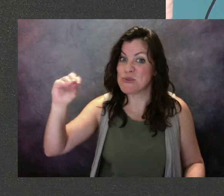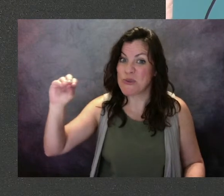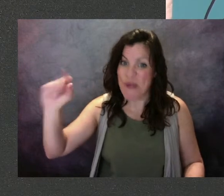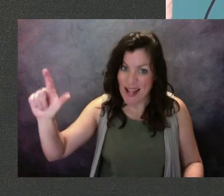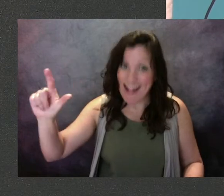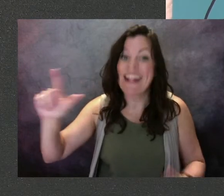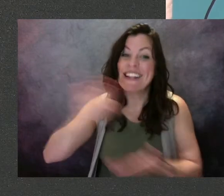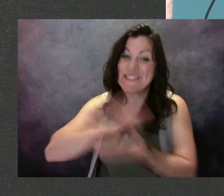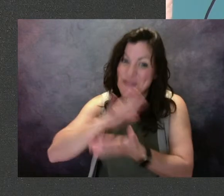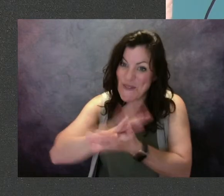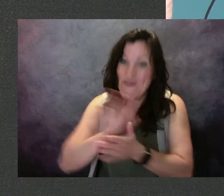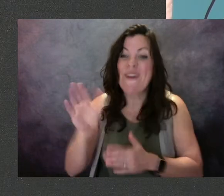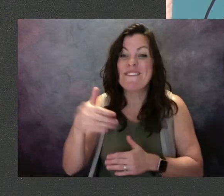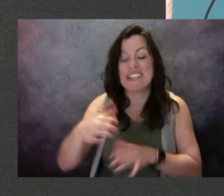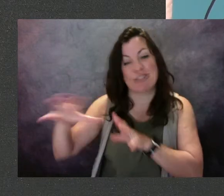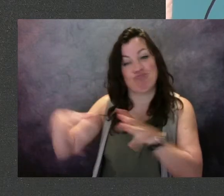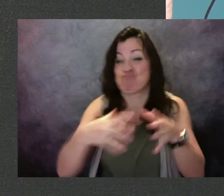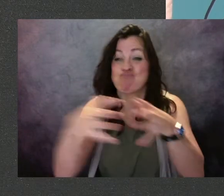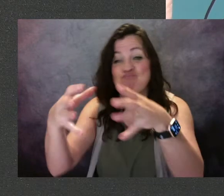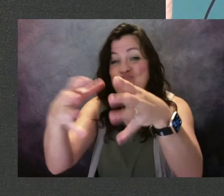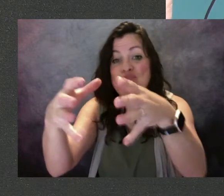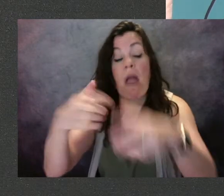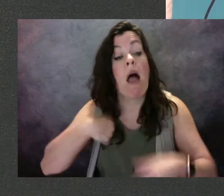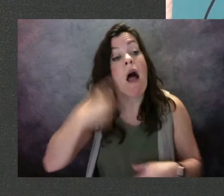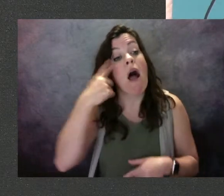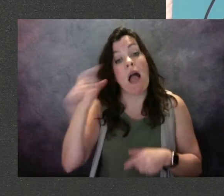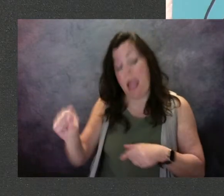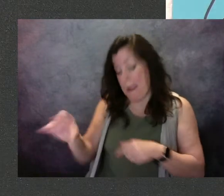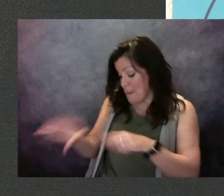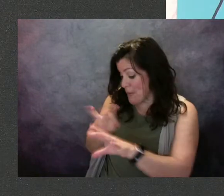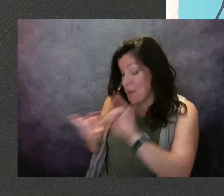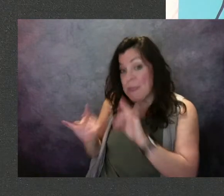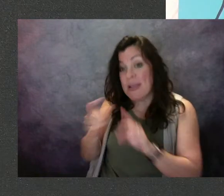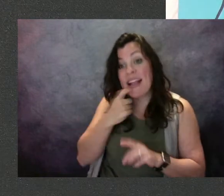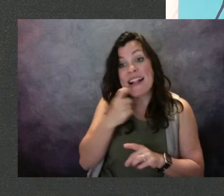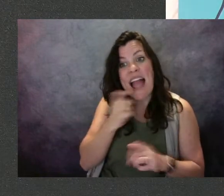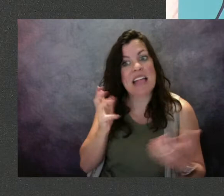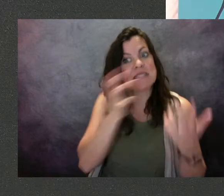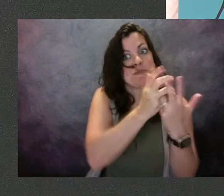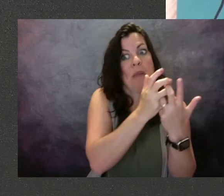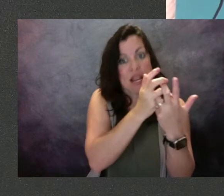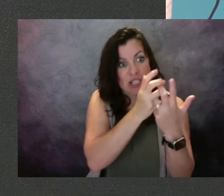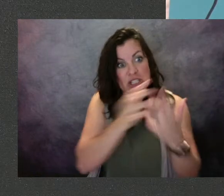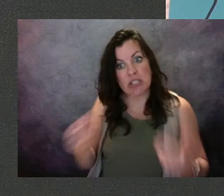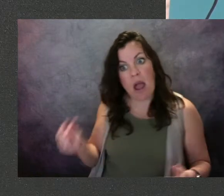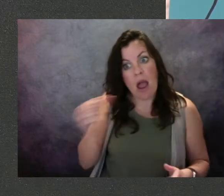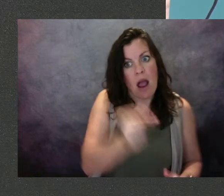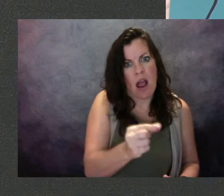So if you have a large fish, you could glue a large piece of sea glass on it.